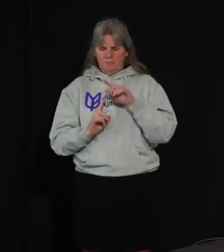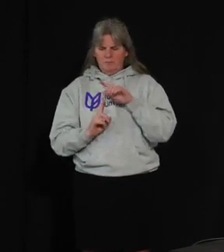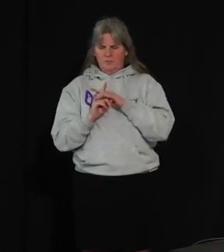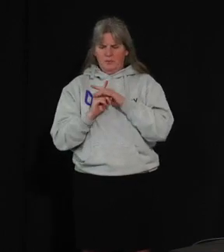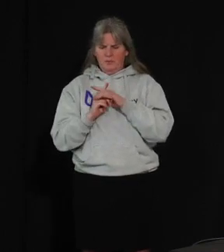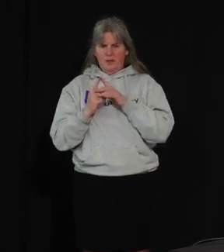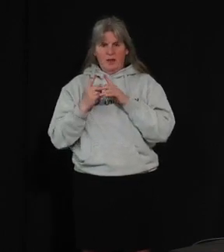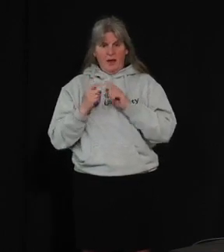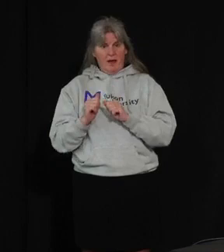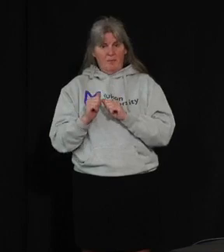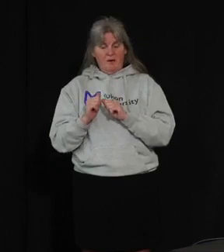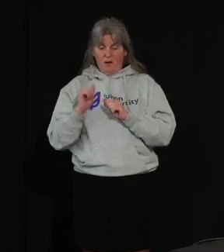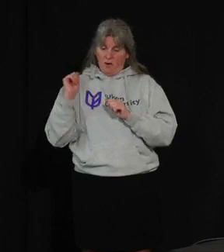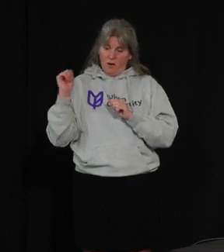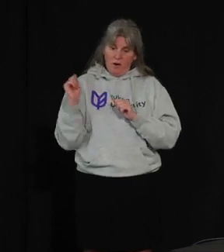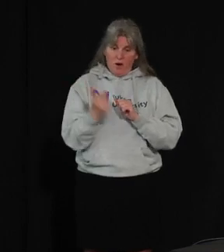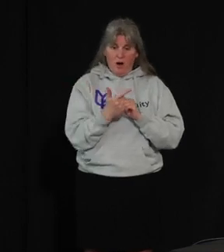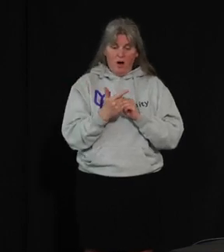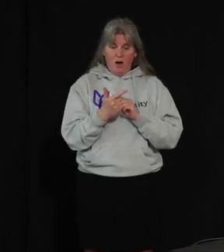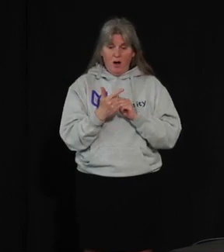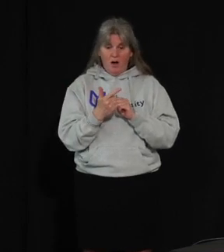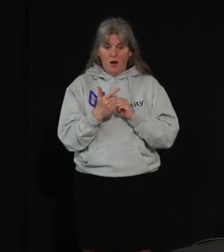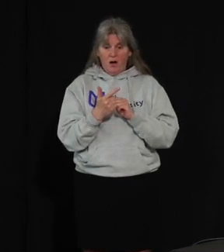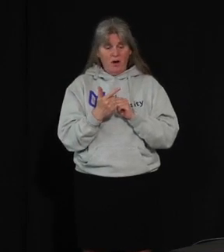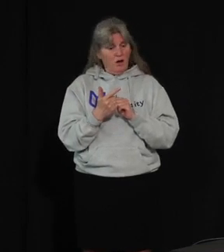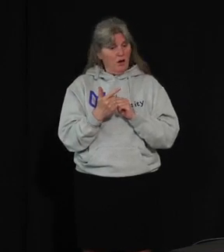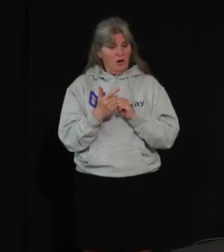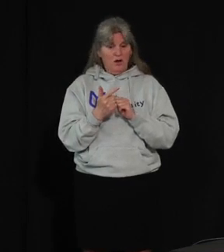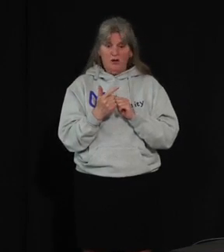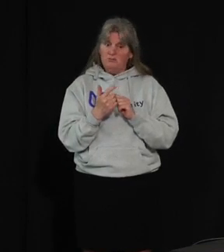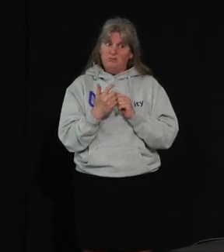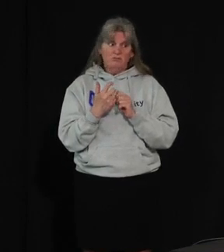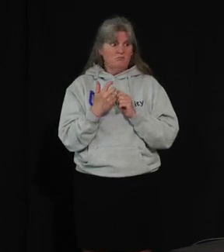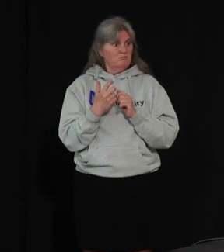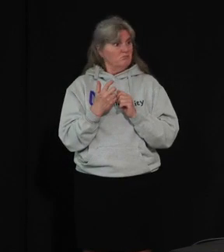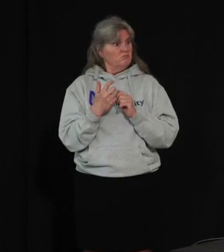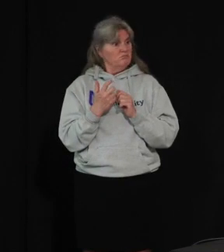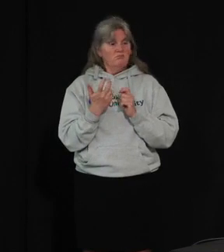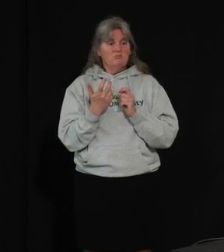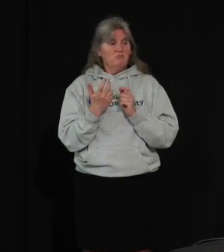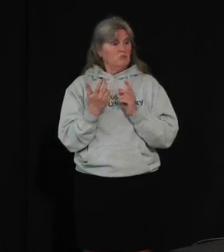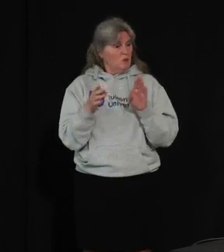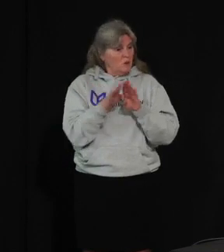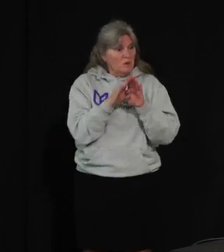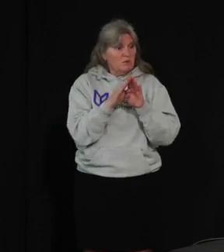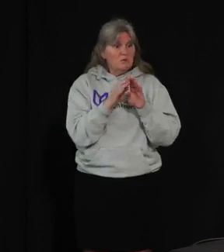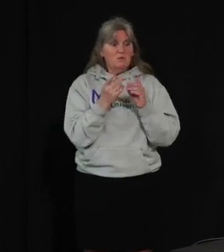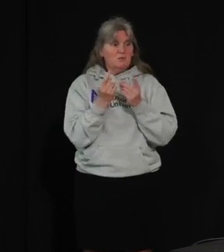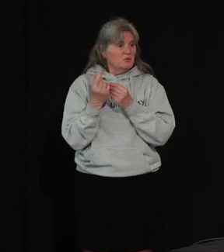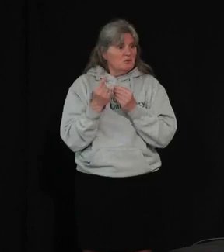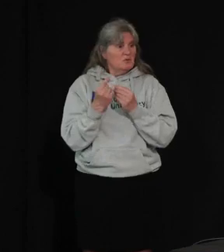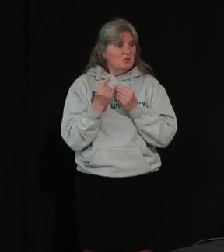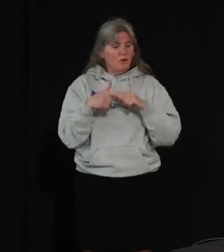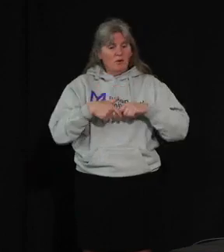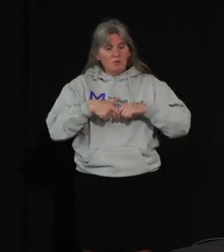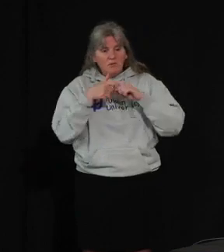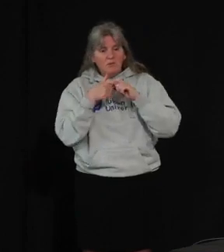Are we going to return all of these measures? Are we just going to put it on pause?